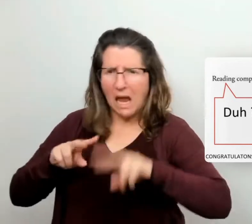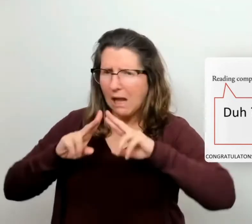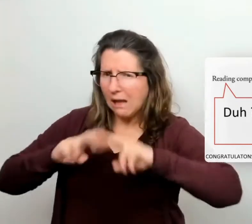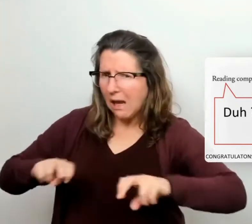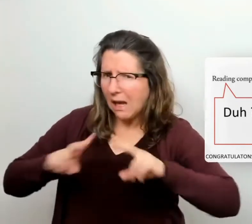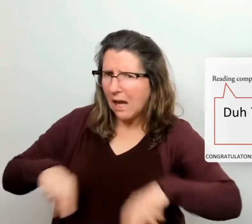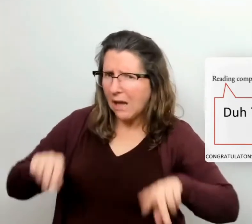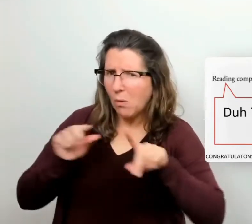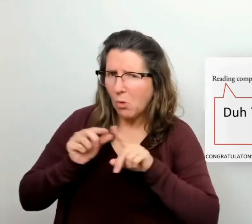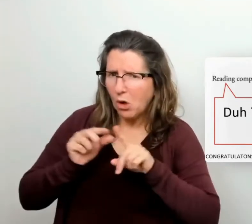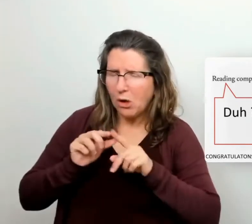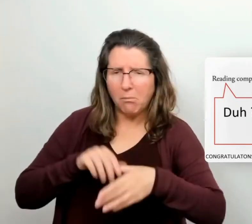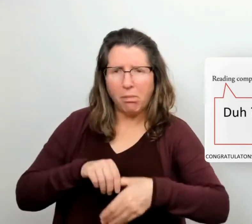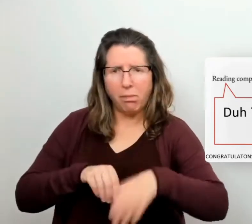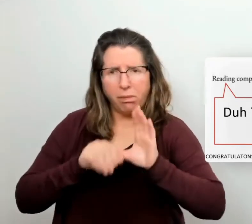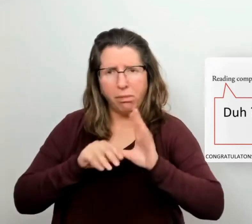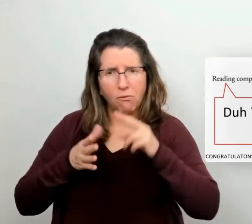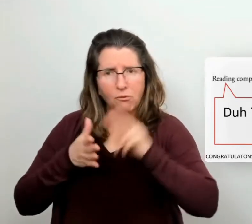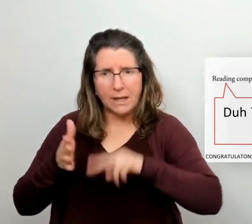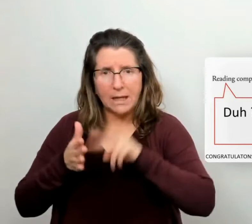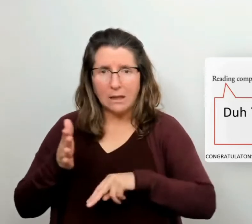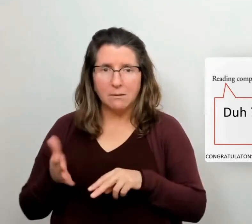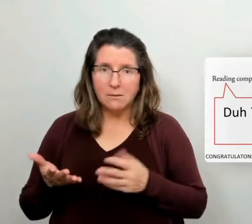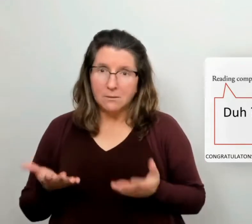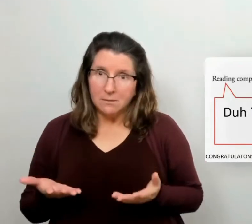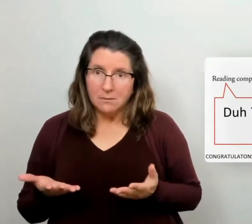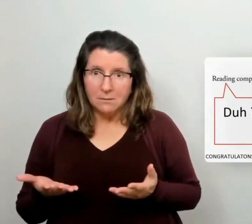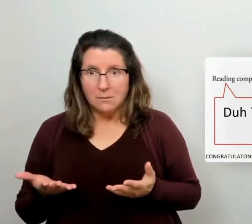are we presuming that they will not be able to read for comprehension?